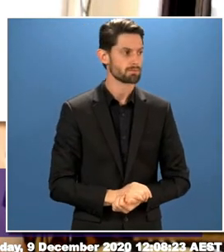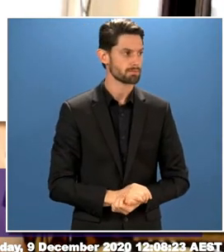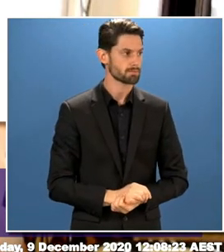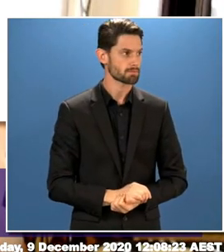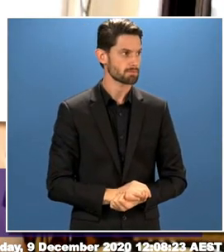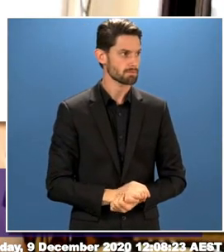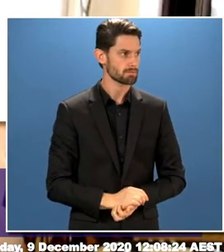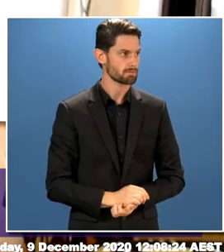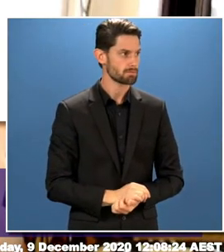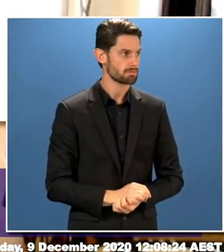Thank you, Commissioner.